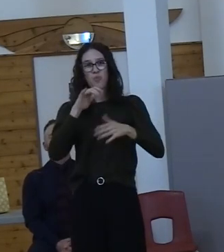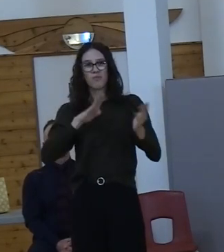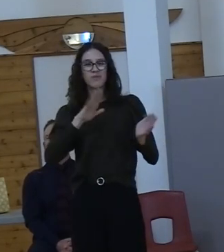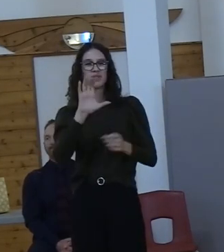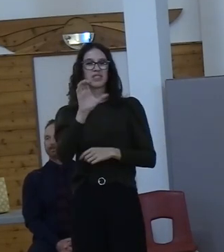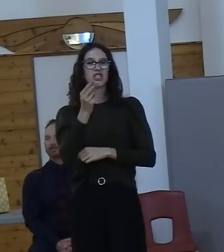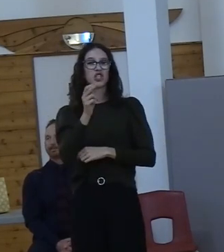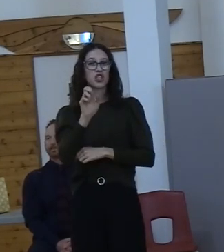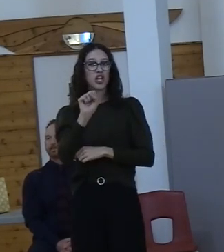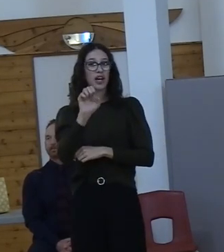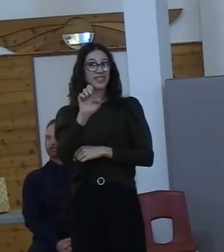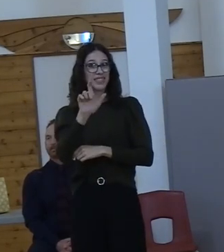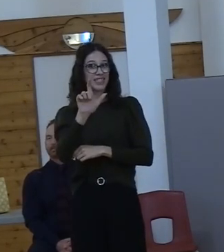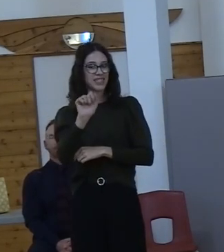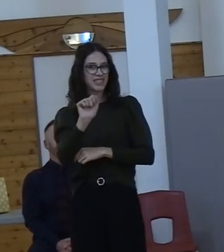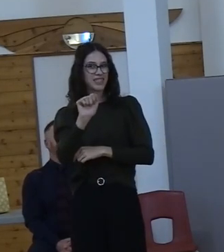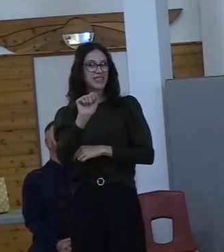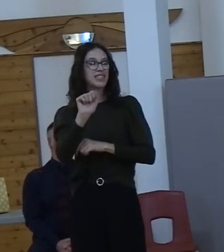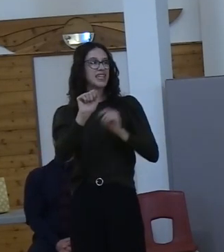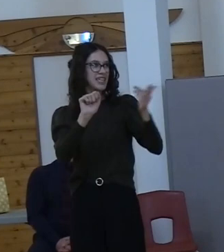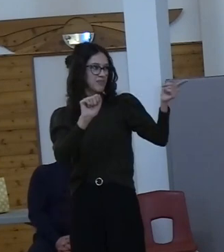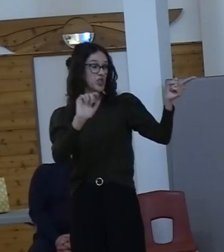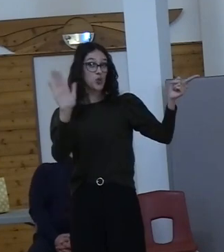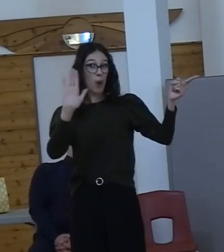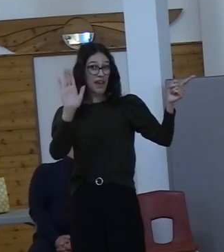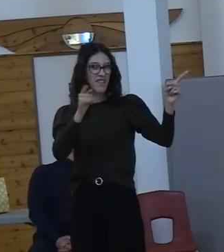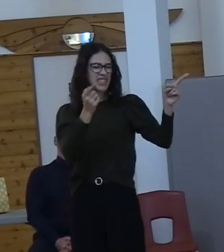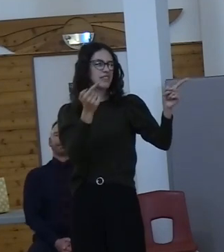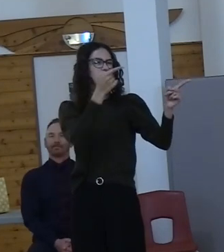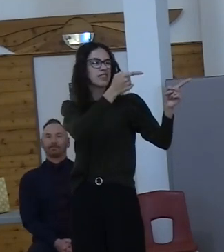Chelsea's waving her hand over here to my left.